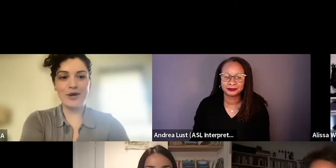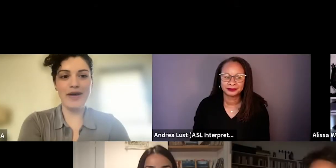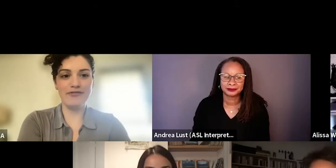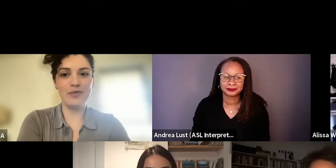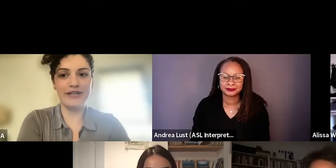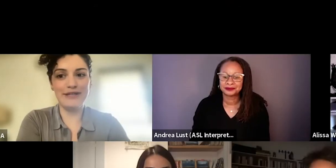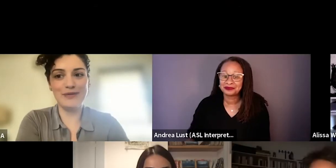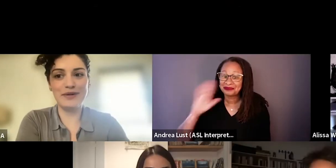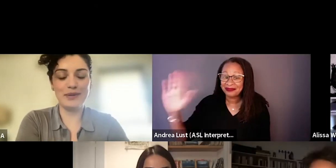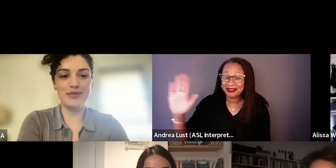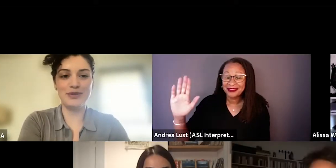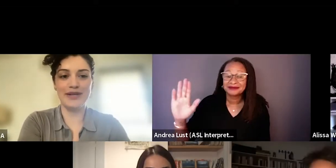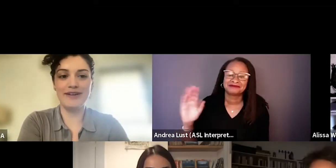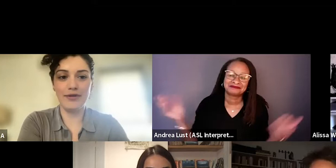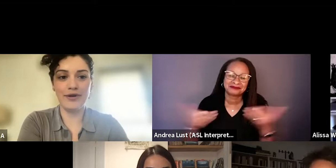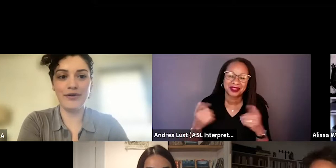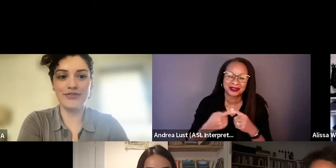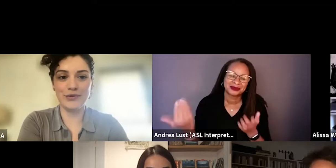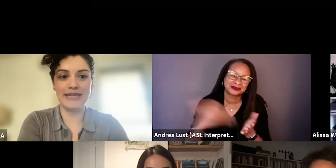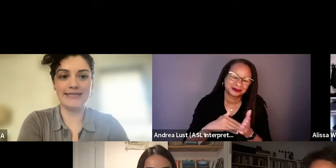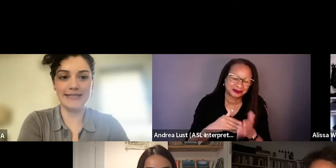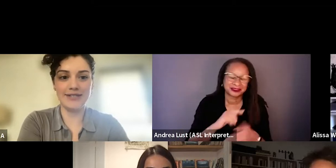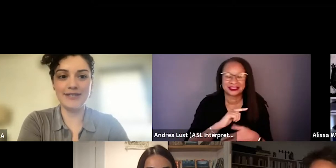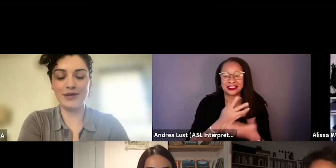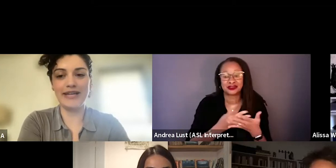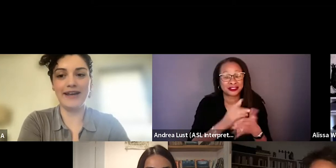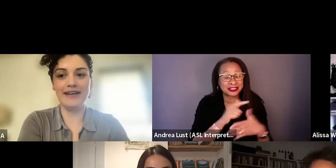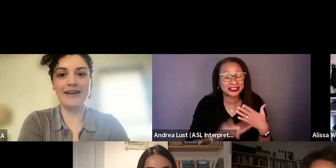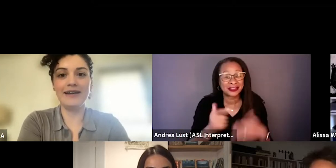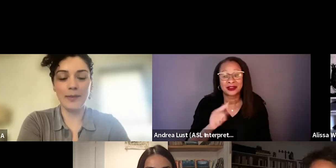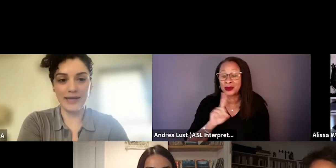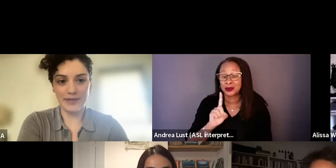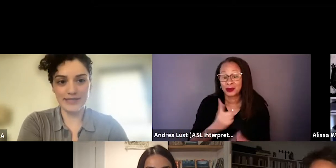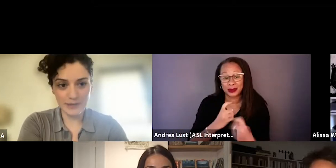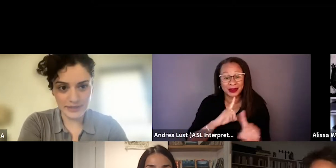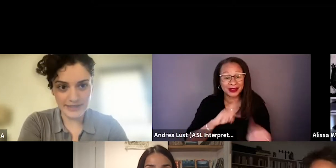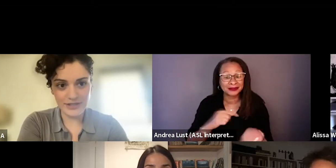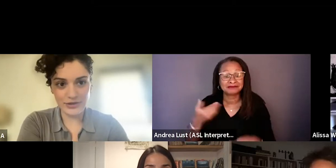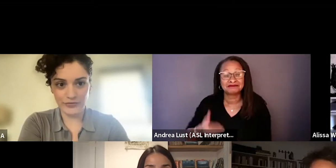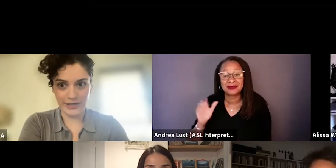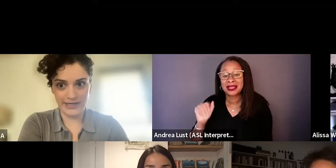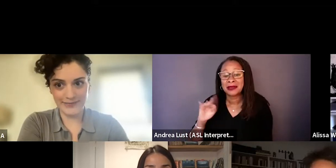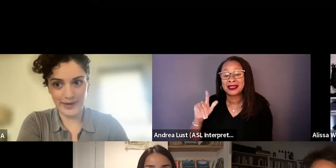Hello everyone. Welcome to another screening series Q and A. My name is Camillia Shofani